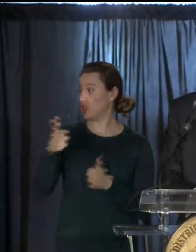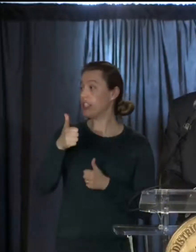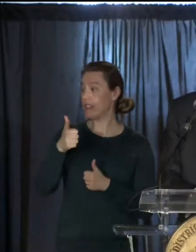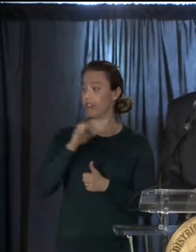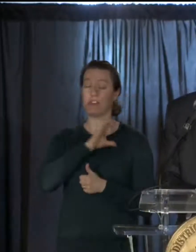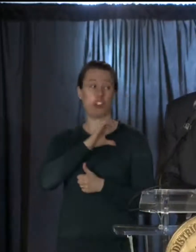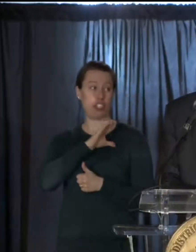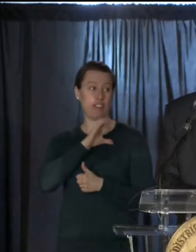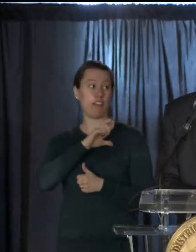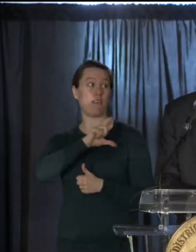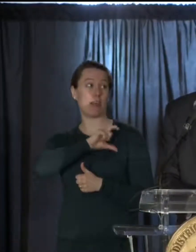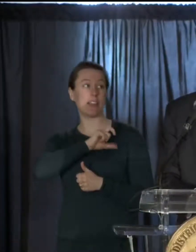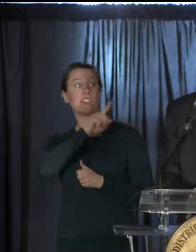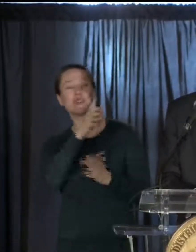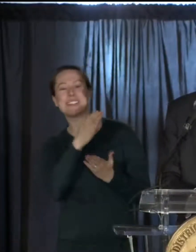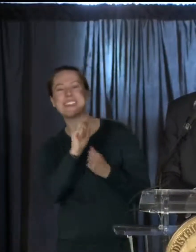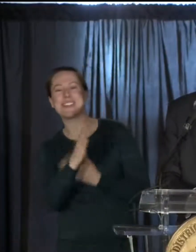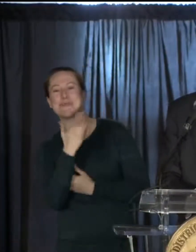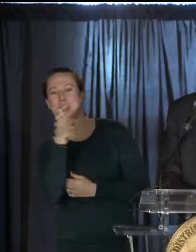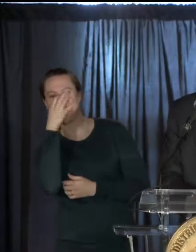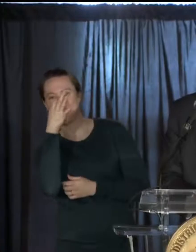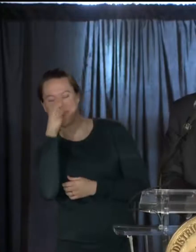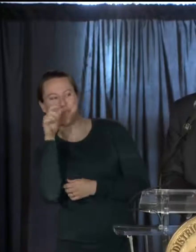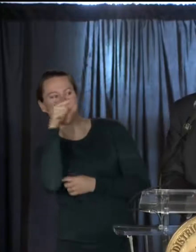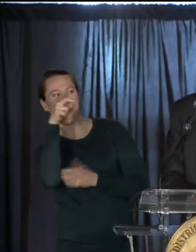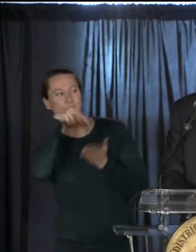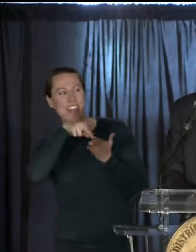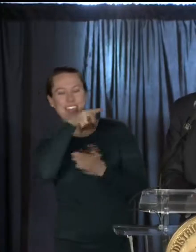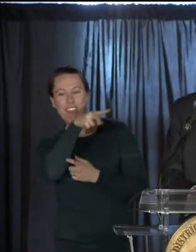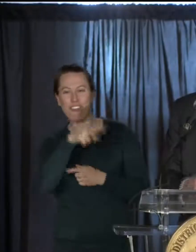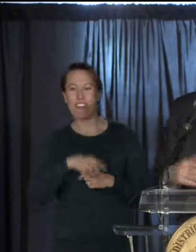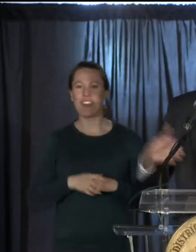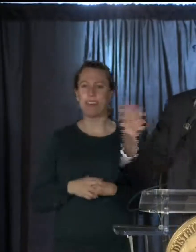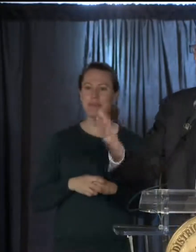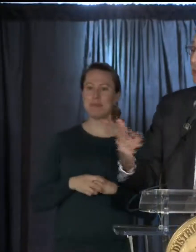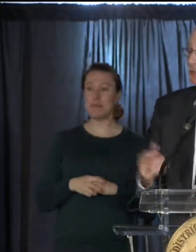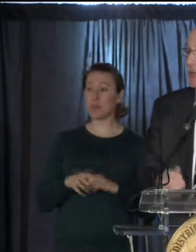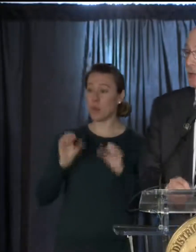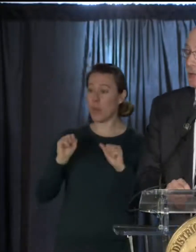PETE NEWSHAM. WE CAN DETERMINE THE SALARY OF